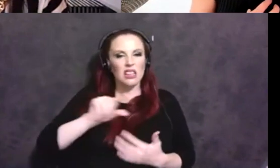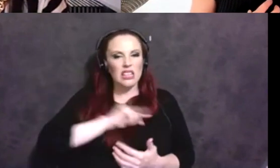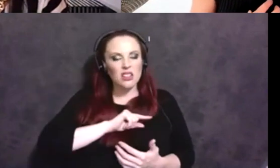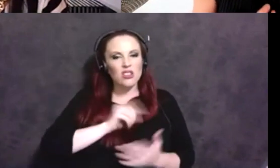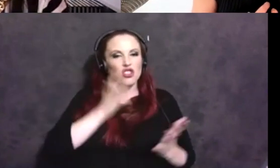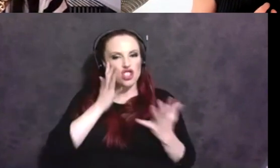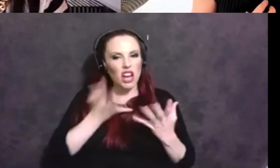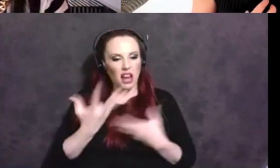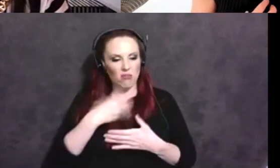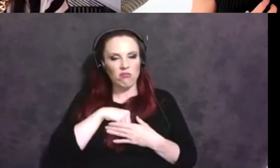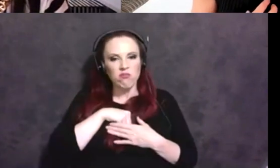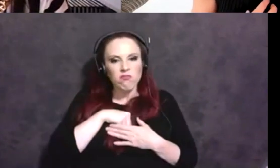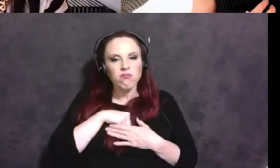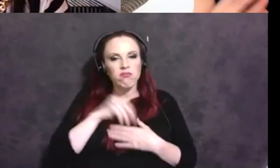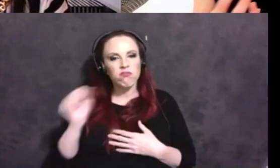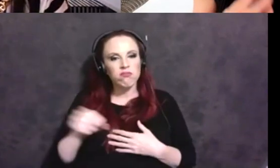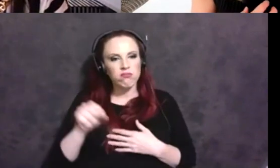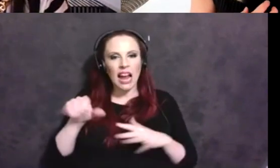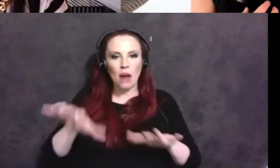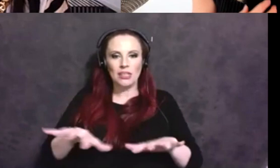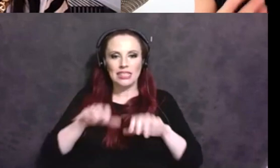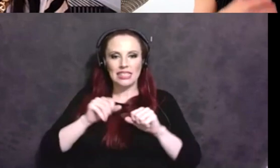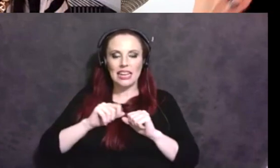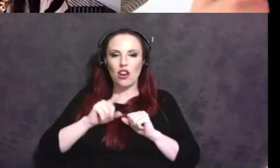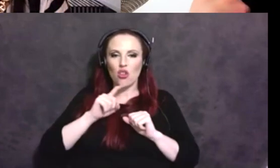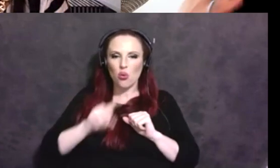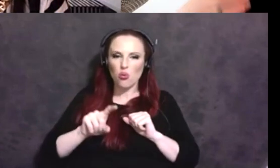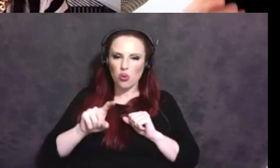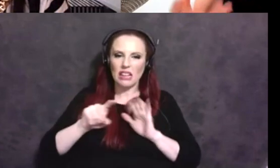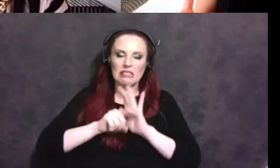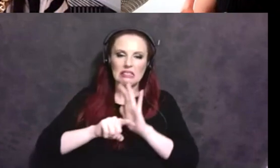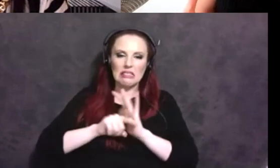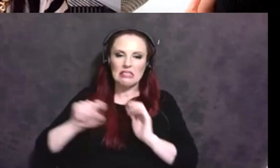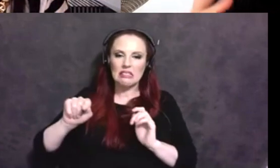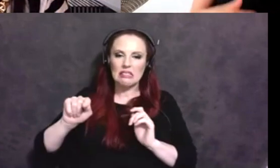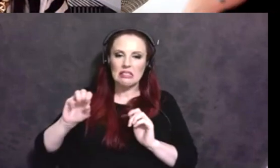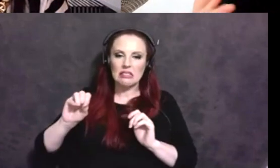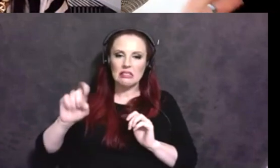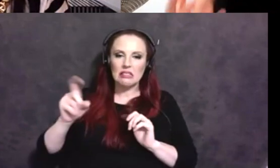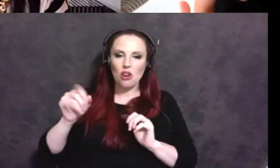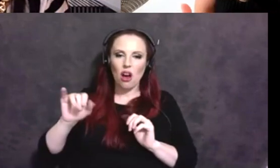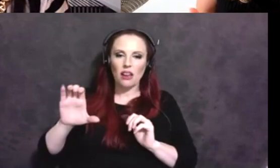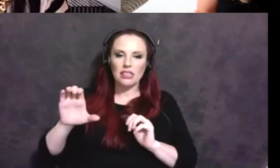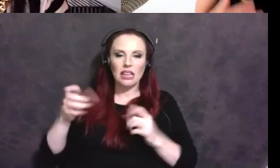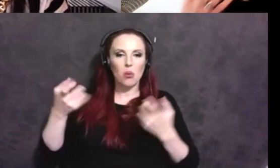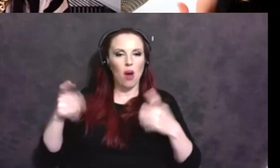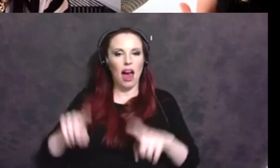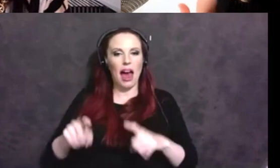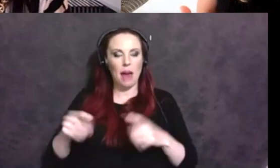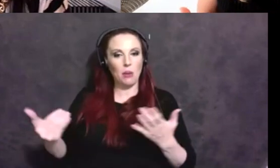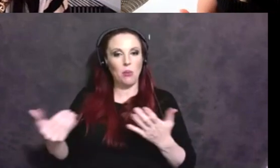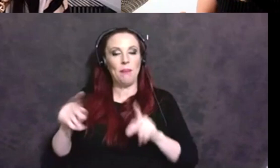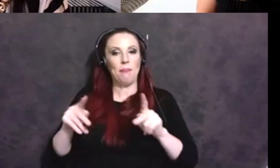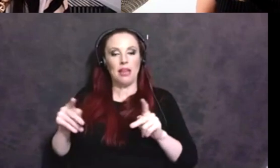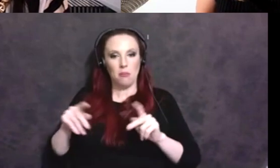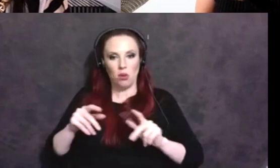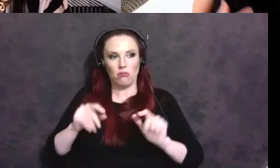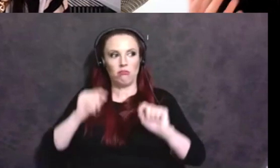live in your heart and that helped me a lot to realize it was living there. I was taking